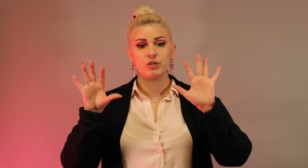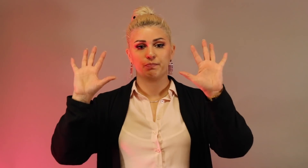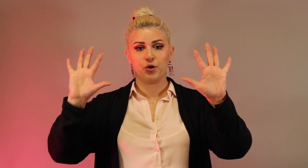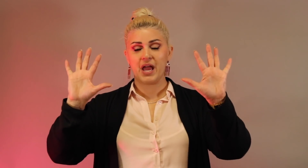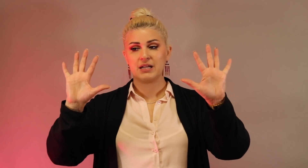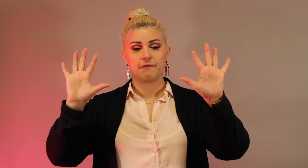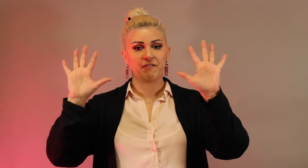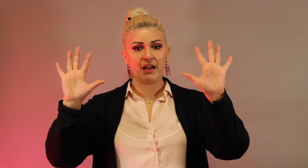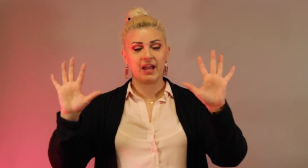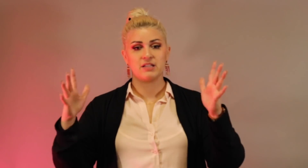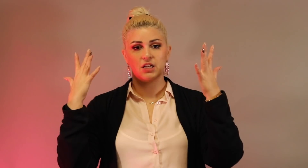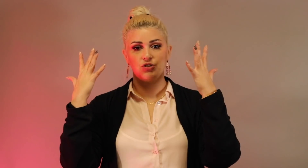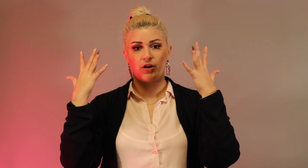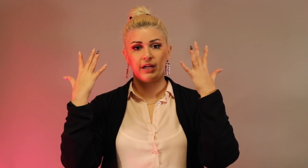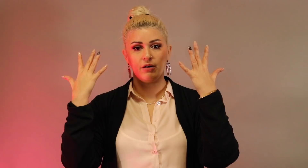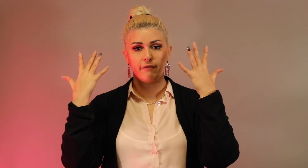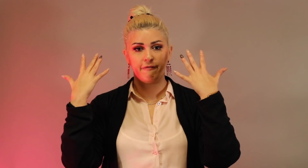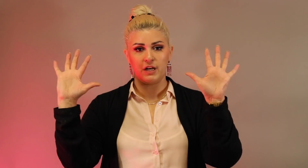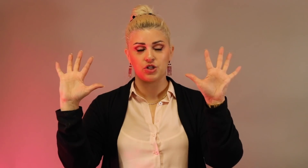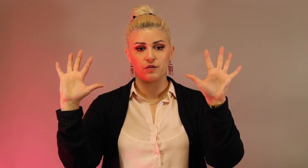So it's both hands, five hands, and you start here, finish.